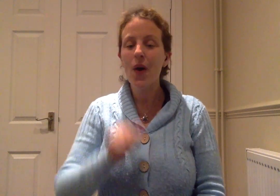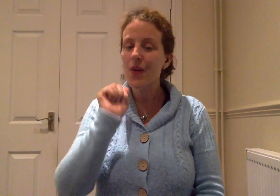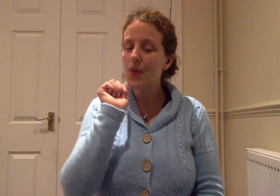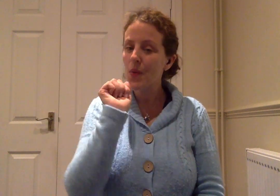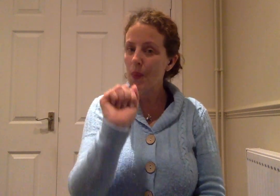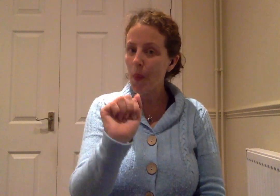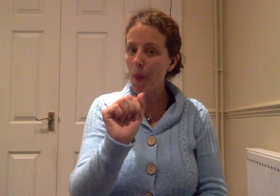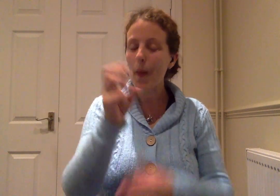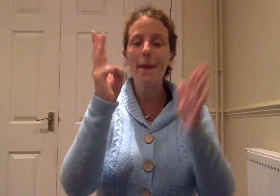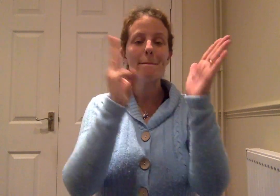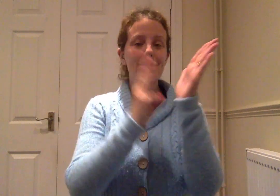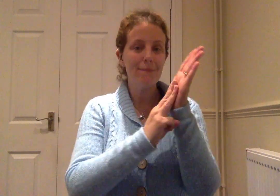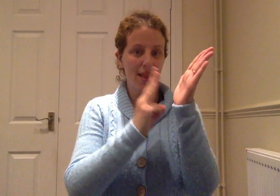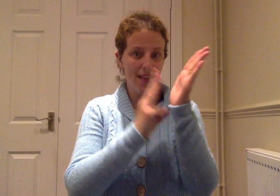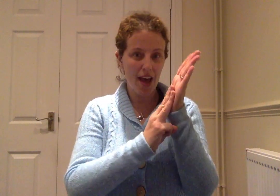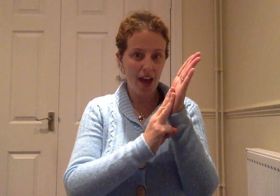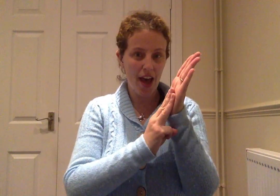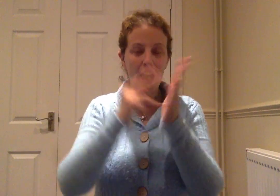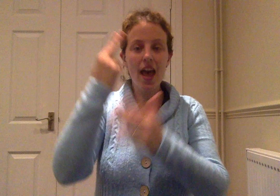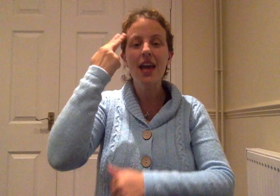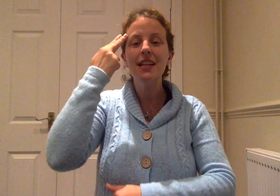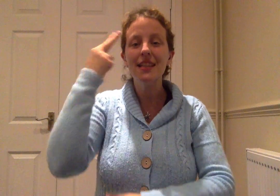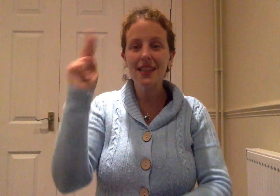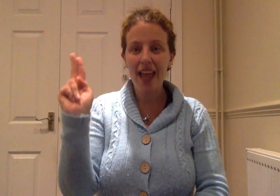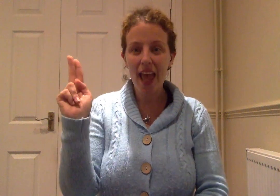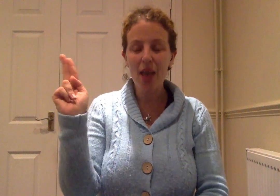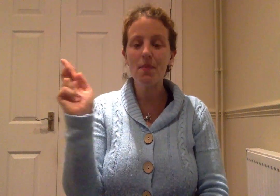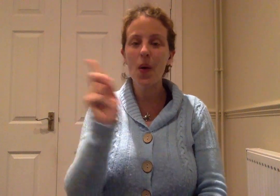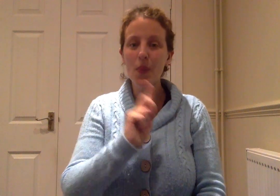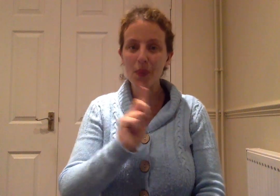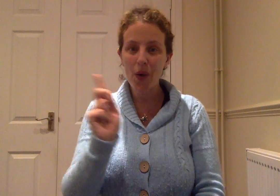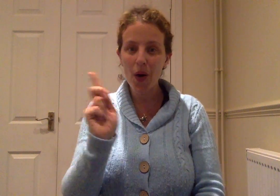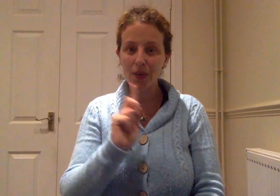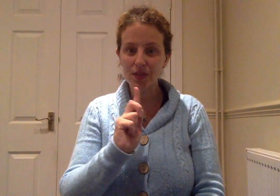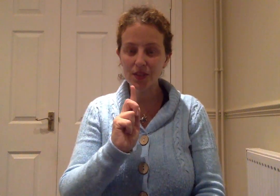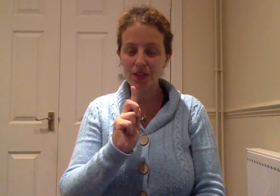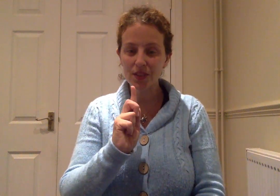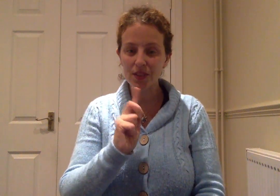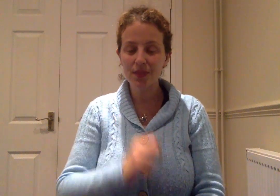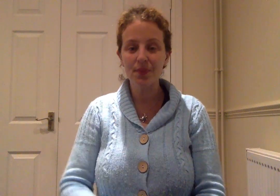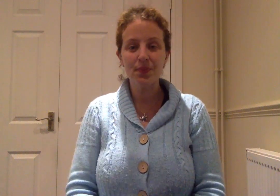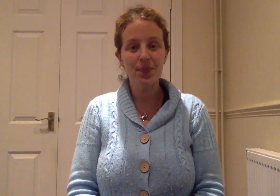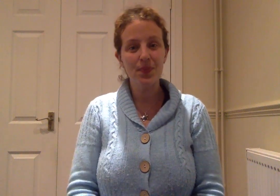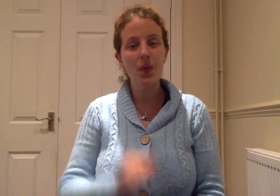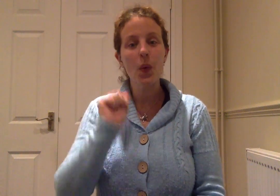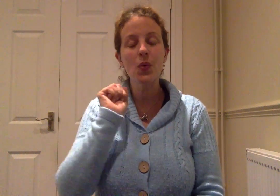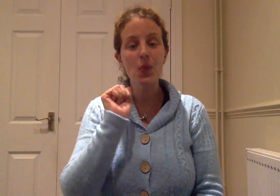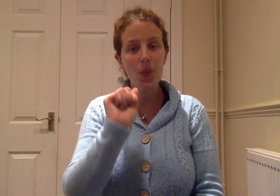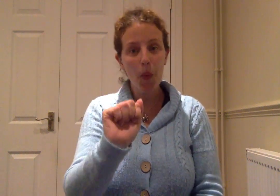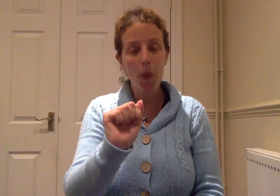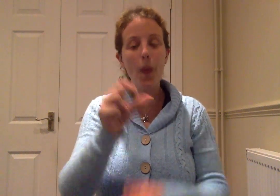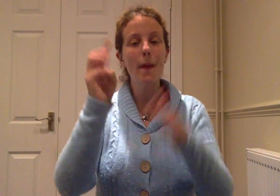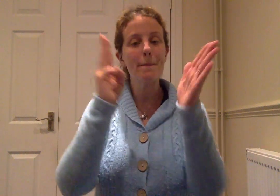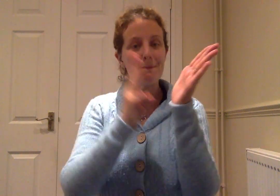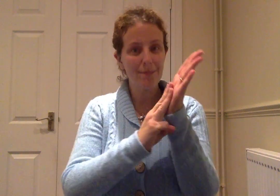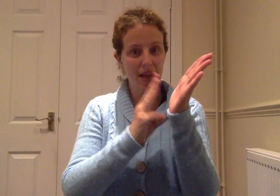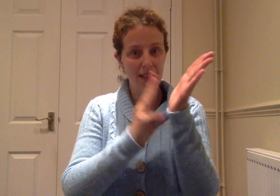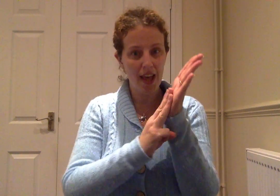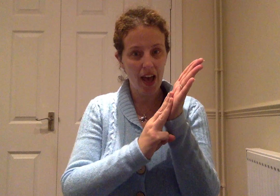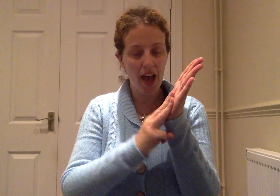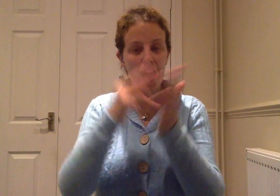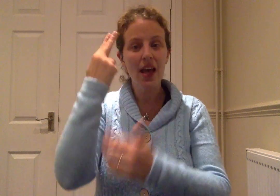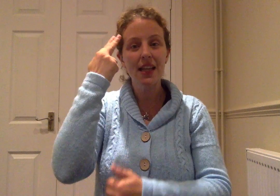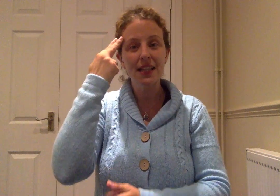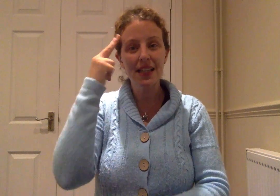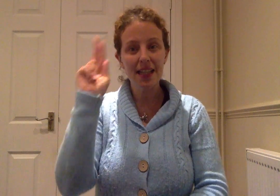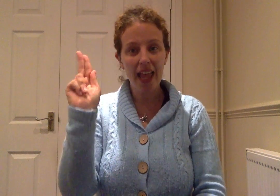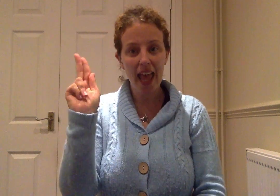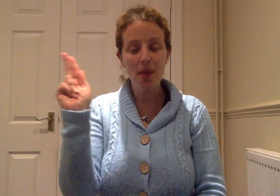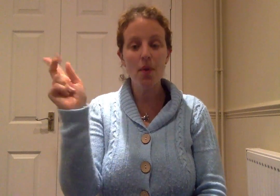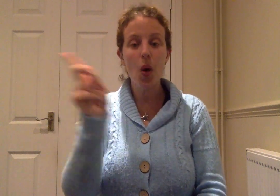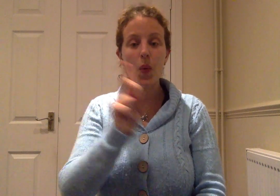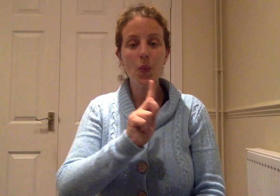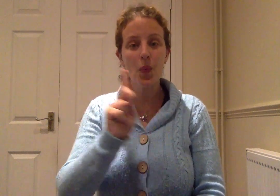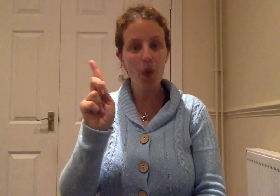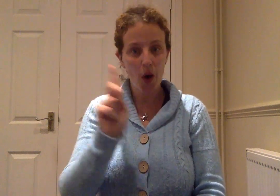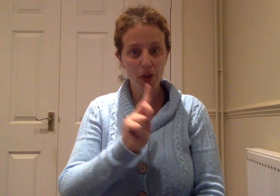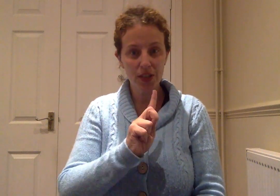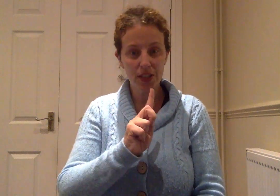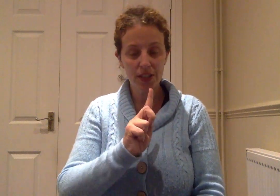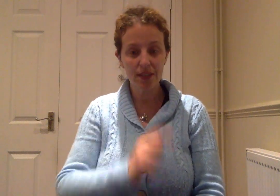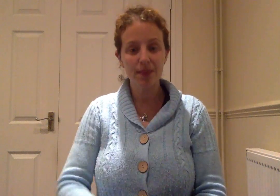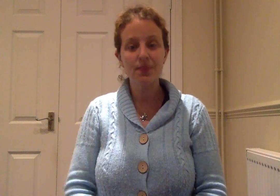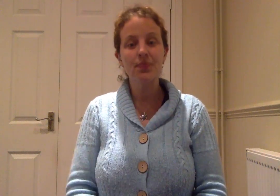Your mum name what?